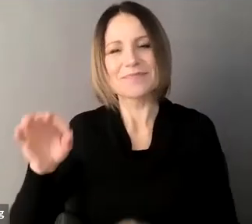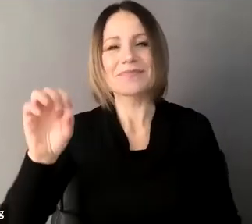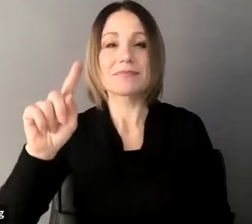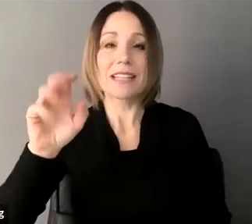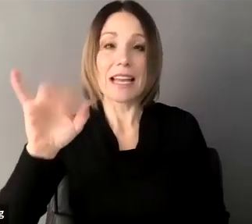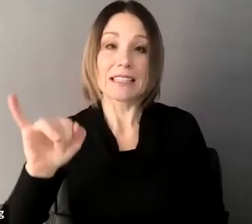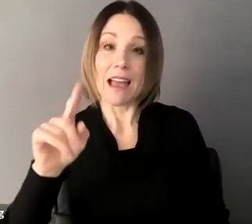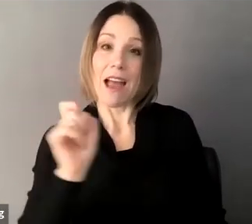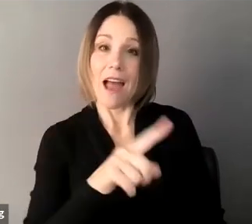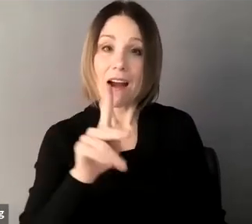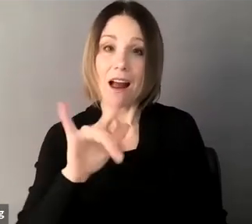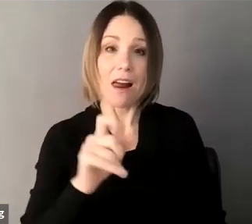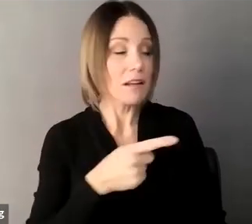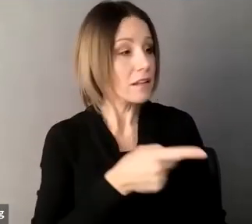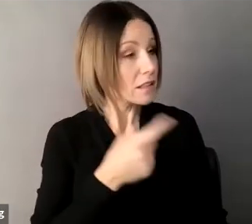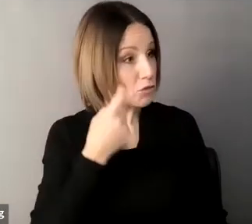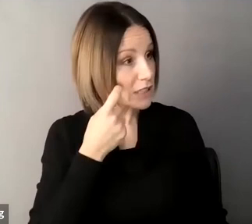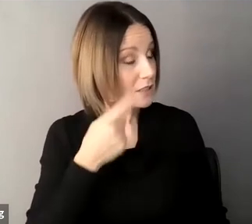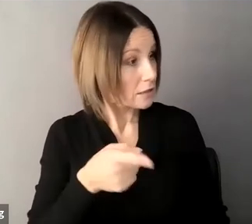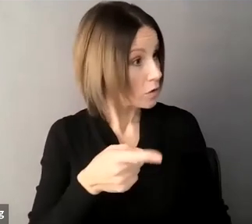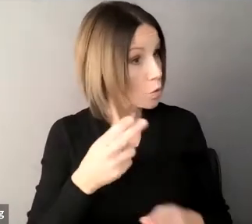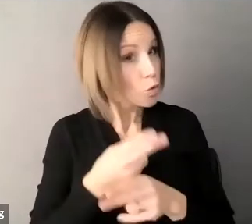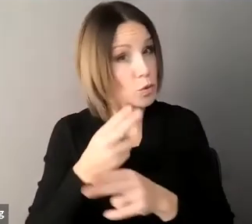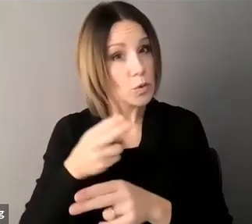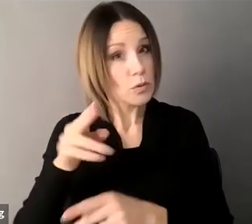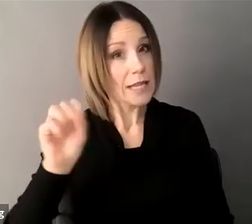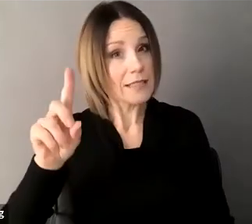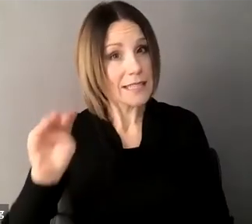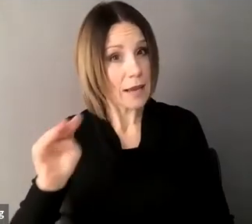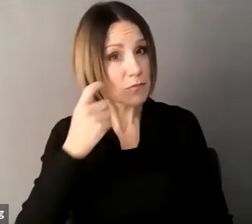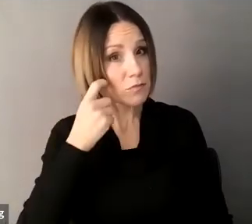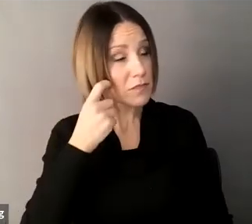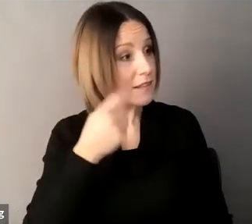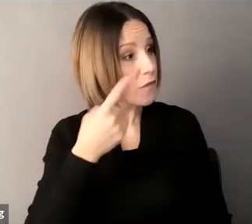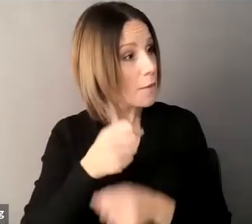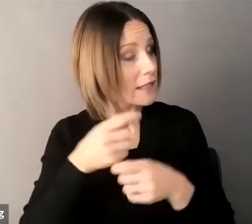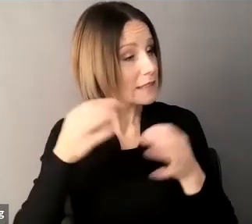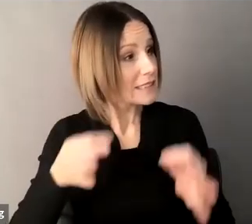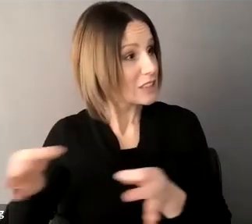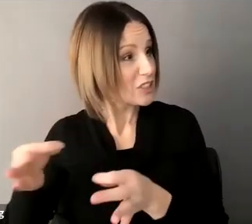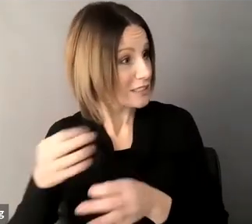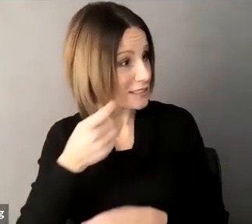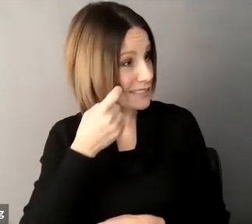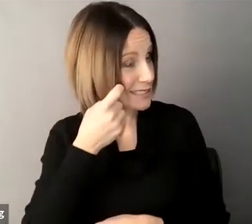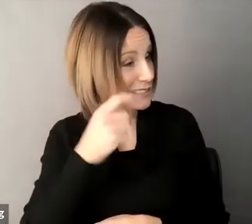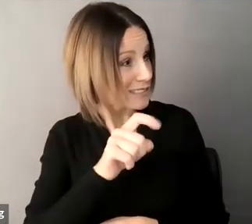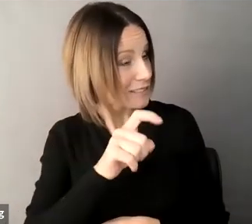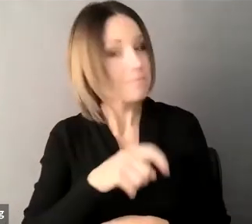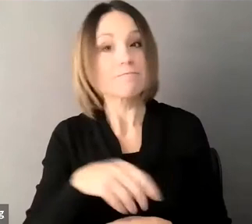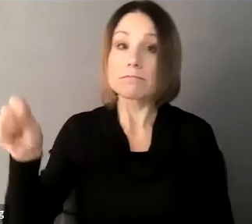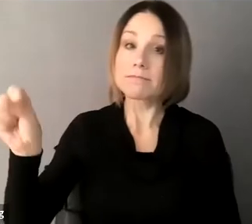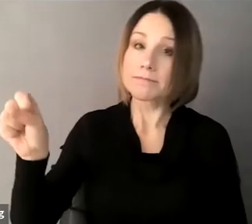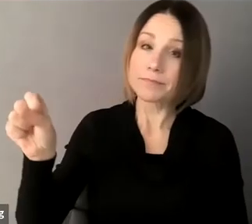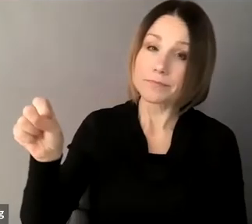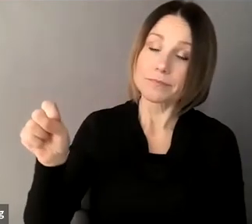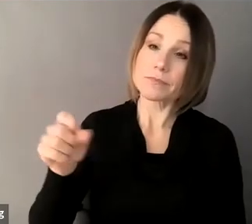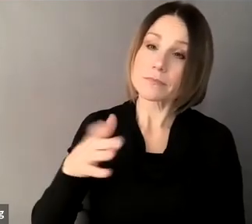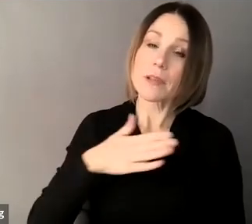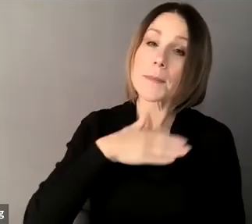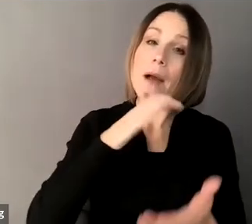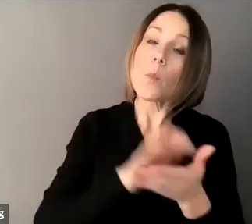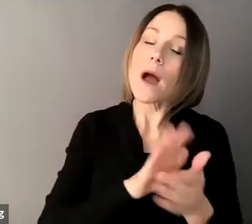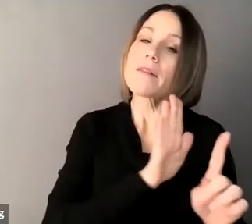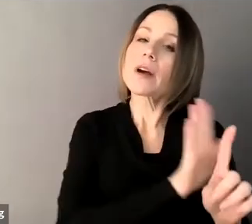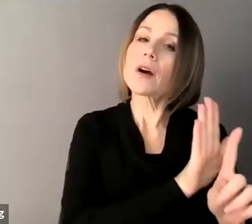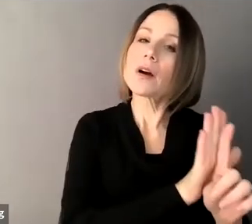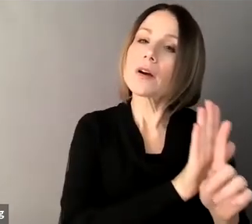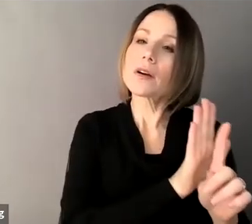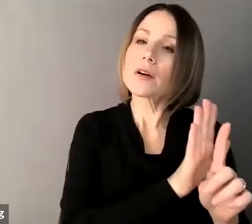big decisions lately Kile yeah I like I had help I had help with my wife's family